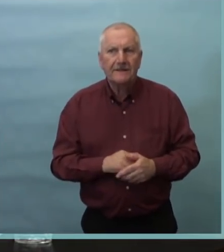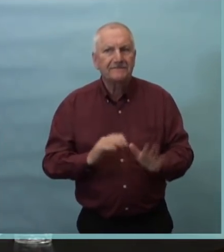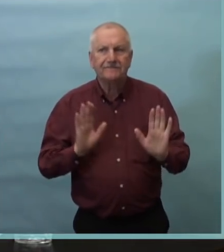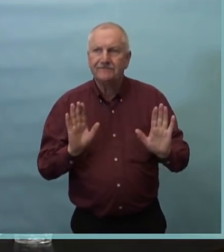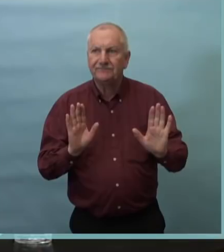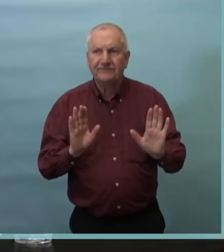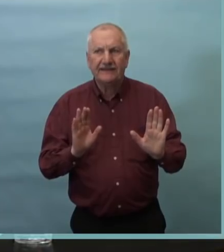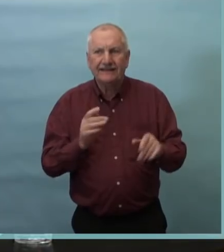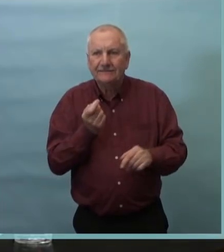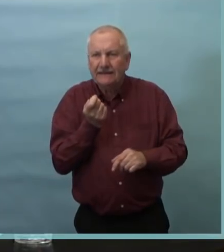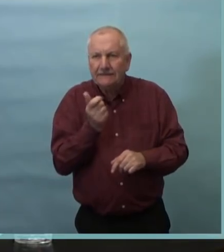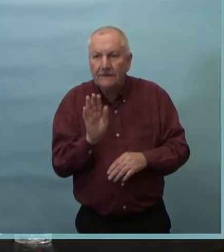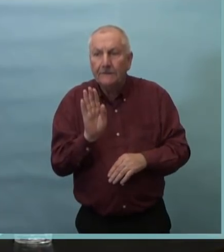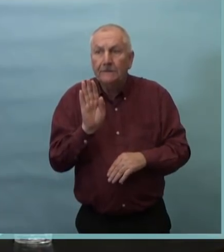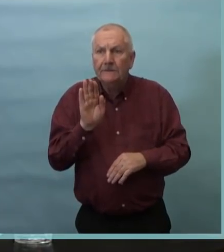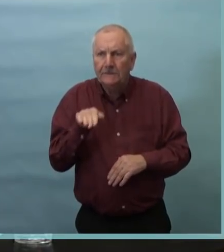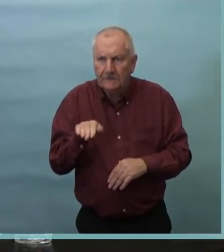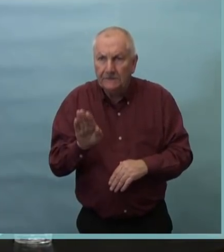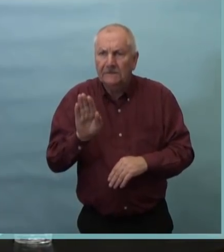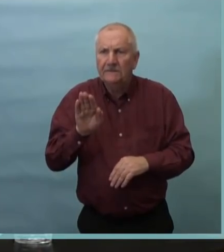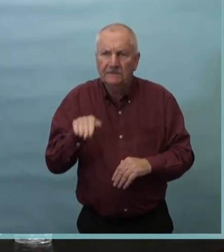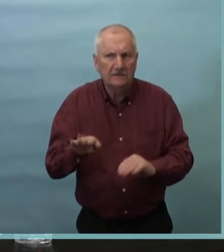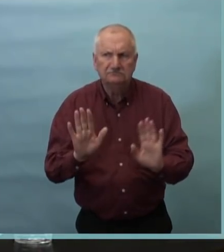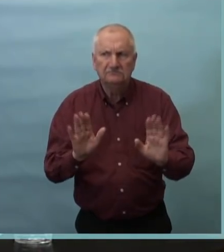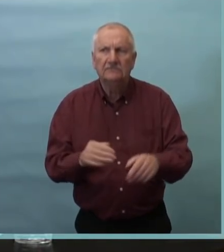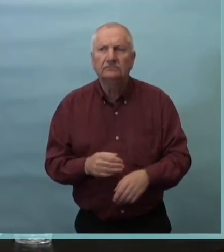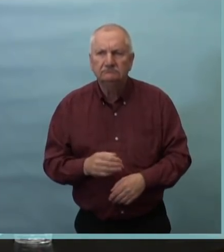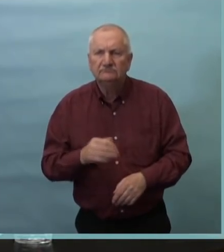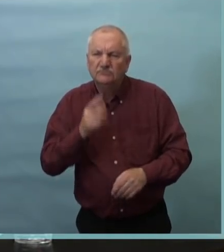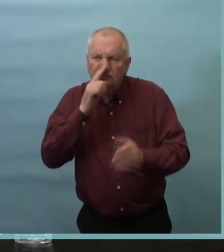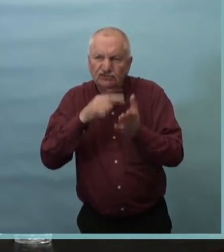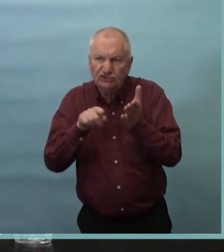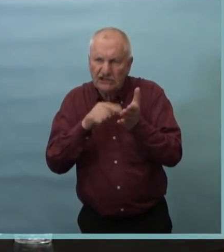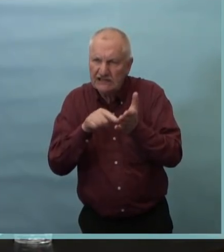days so if we look at the last 14 days we've had 29 cases so just low over to a